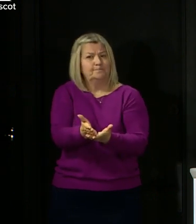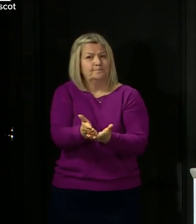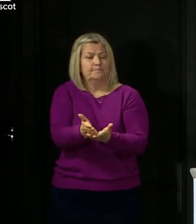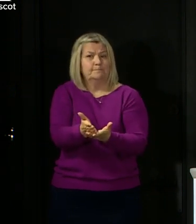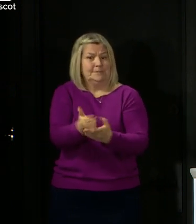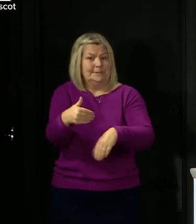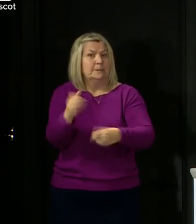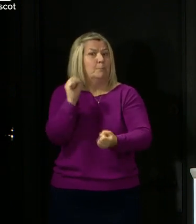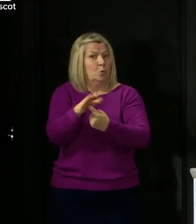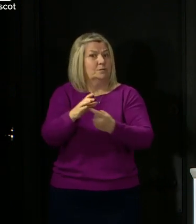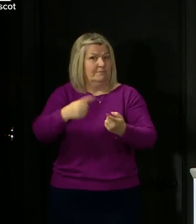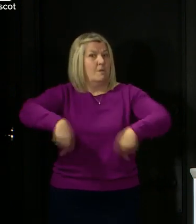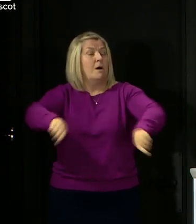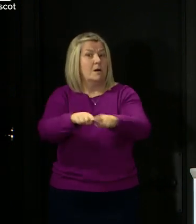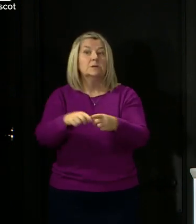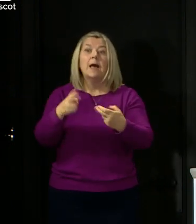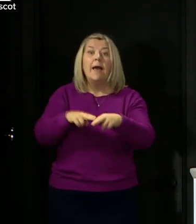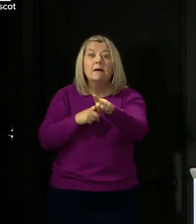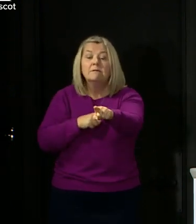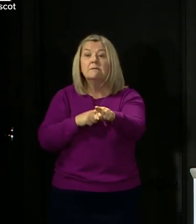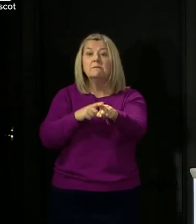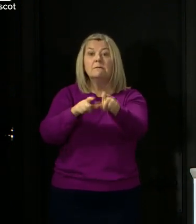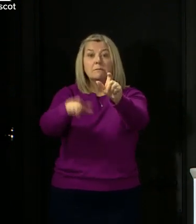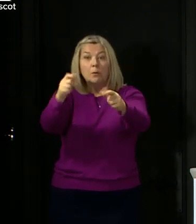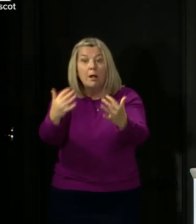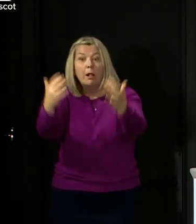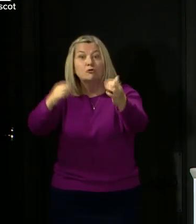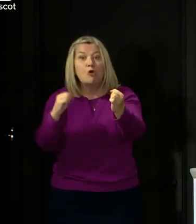If we see continued high compliance with the restrictions in Scotland for a bit longer,